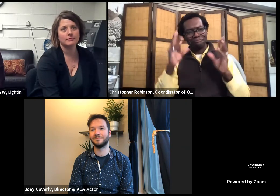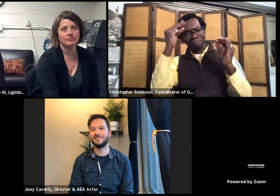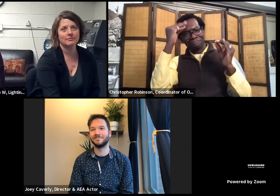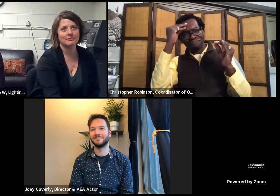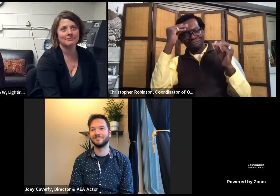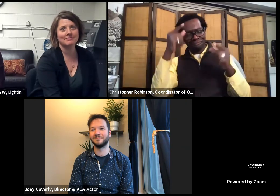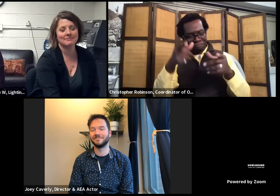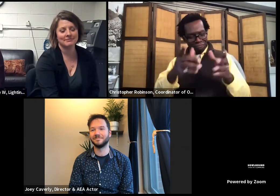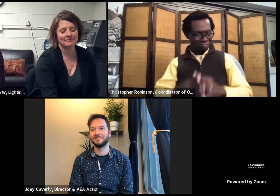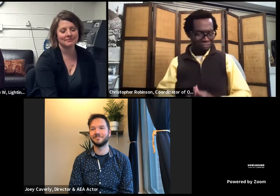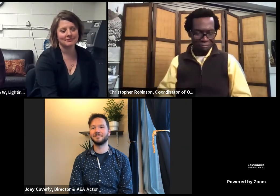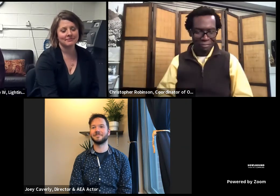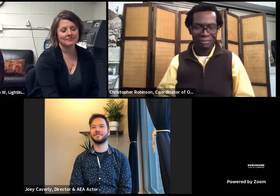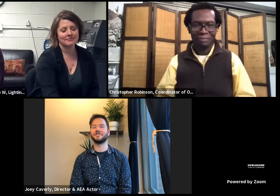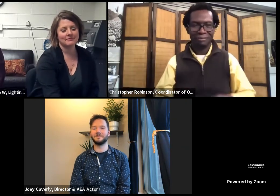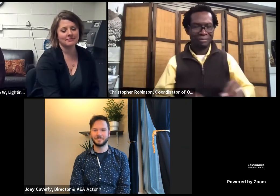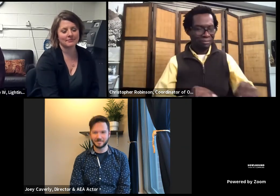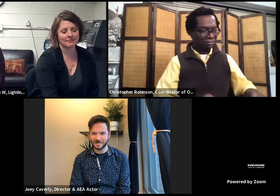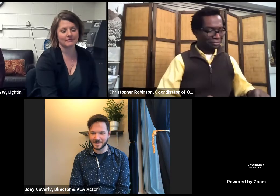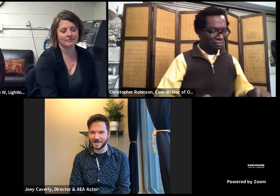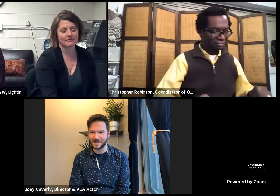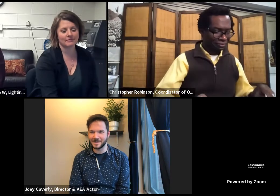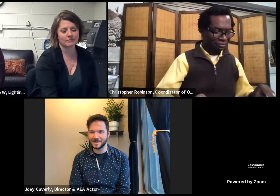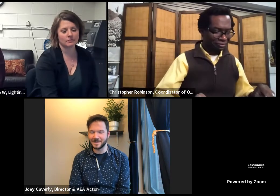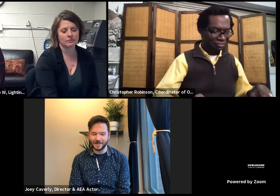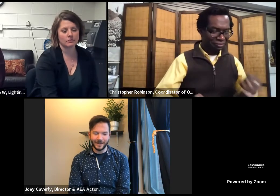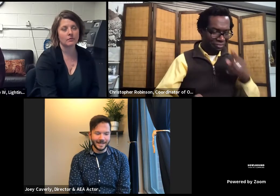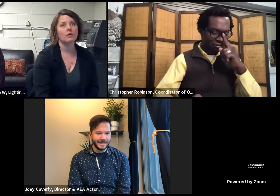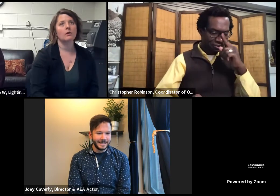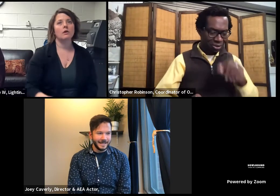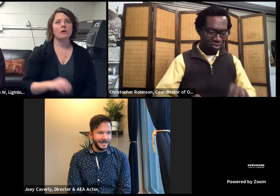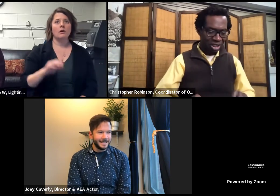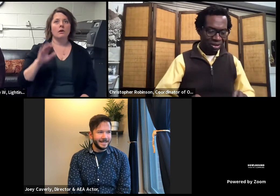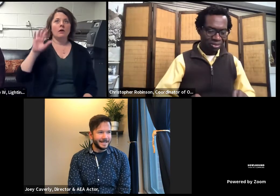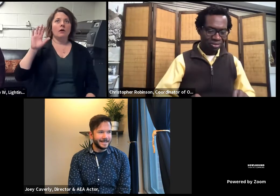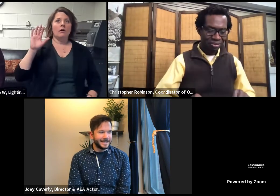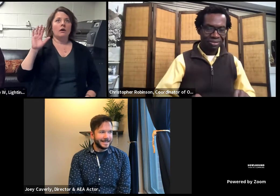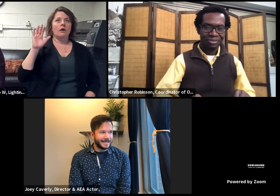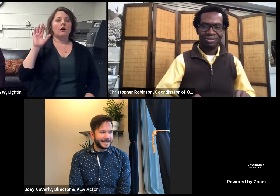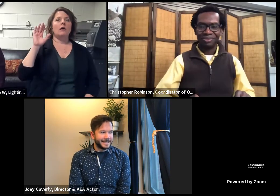I'm waiting for a few seconds here to think about that and if you have something you wanna touch on.